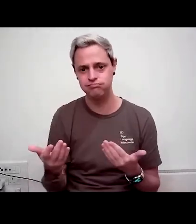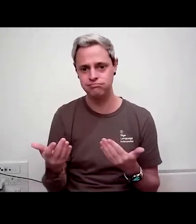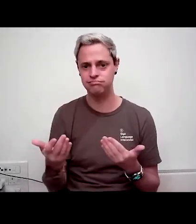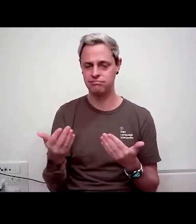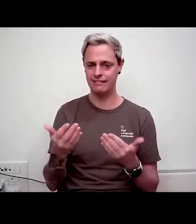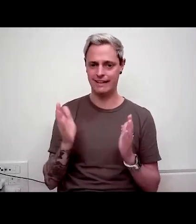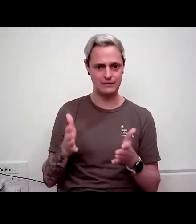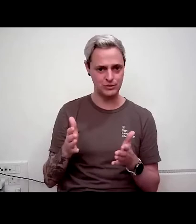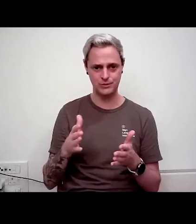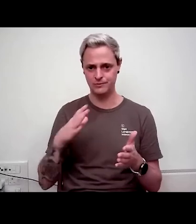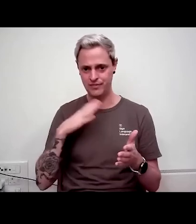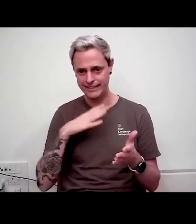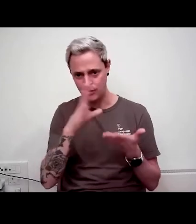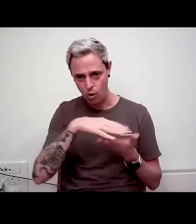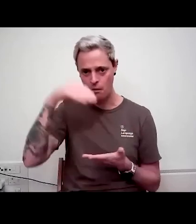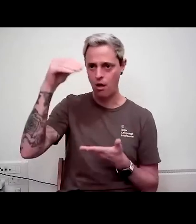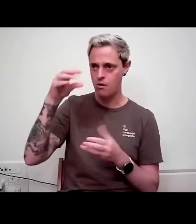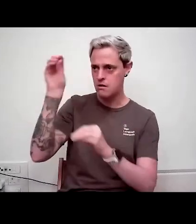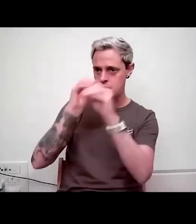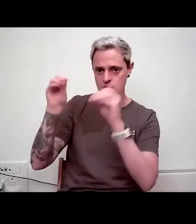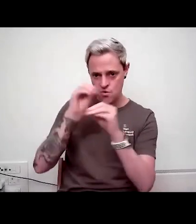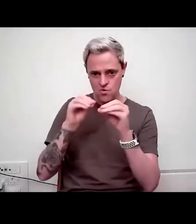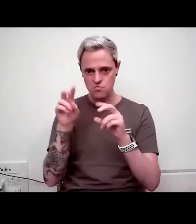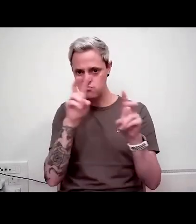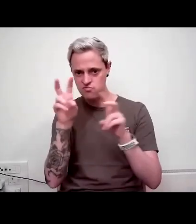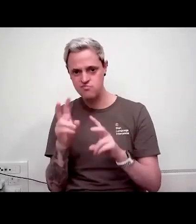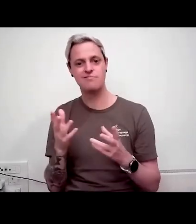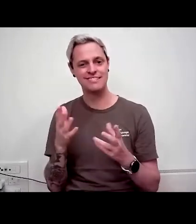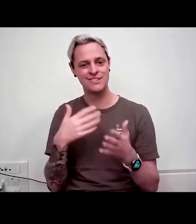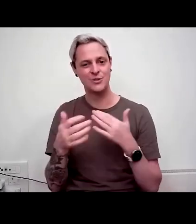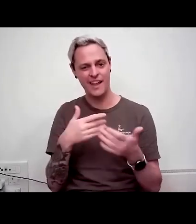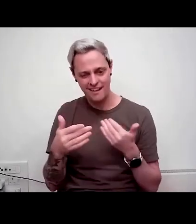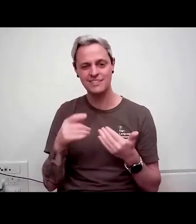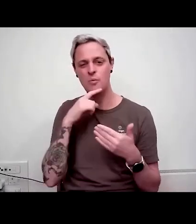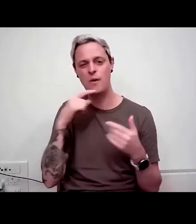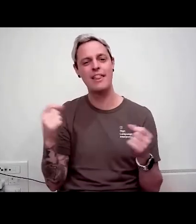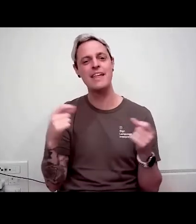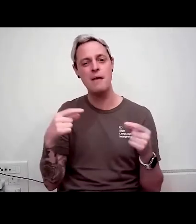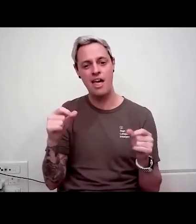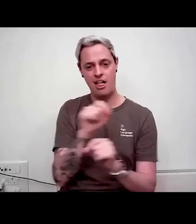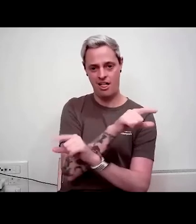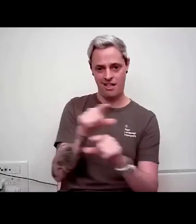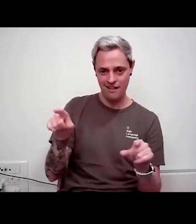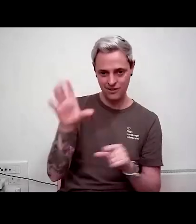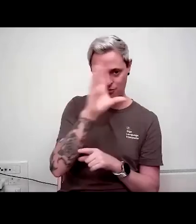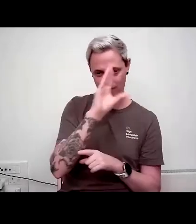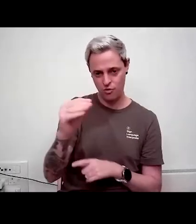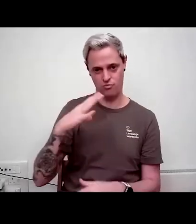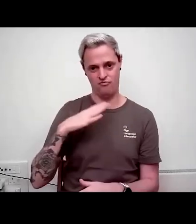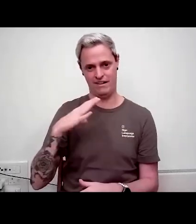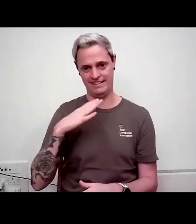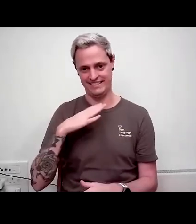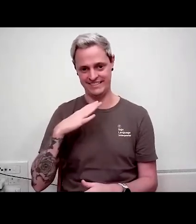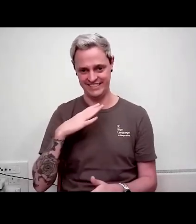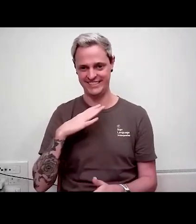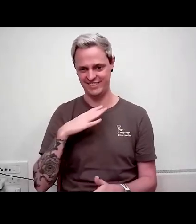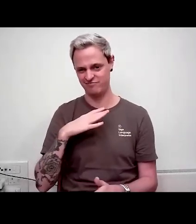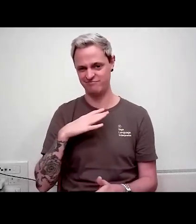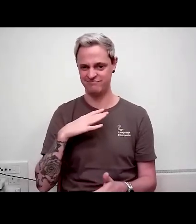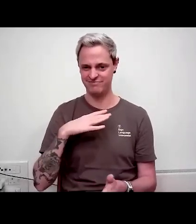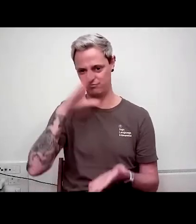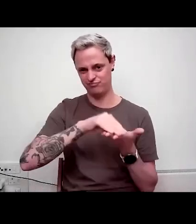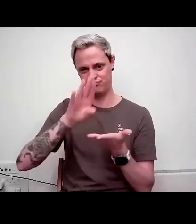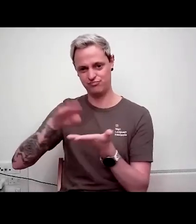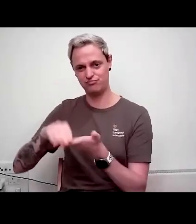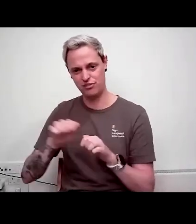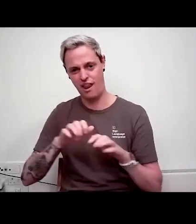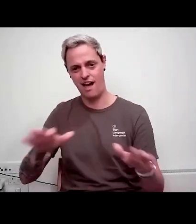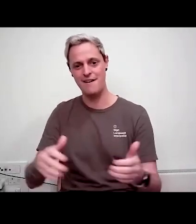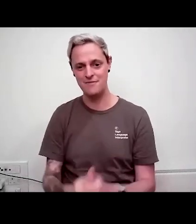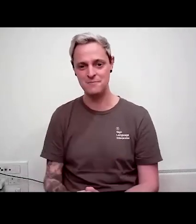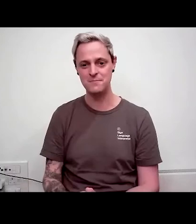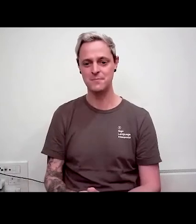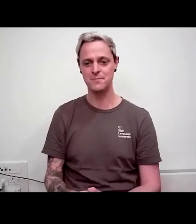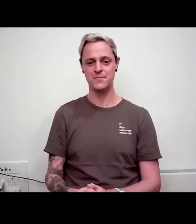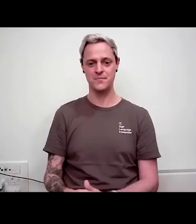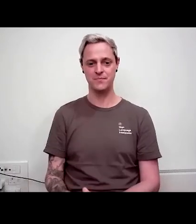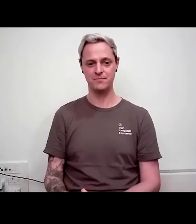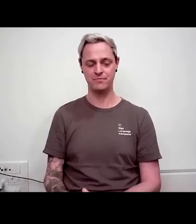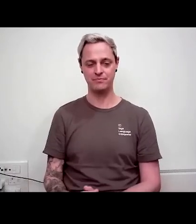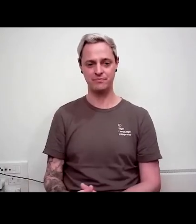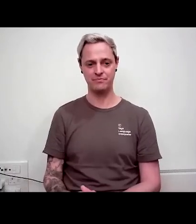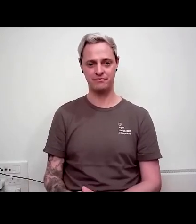it takes a while to get them uploaded. You will receive an email on the email account that you registered with the conference with to say when they will be live and ready to view.